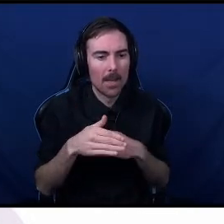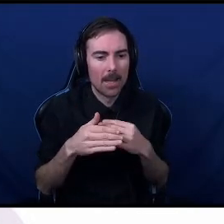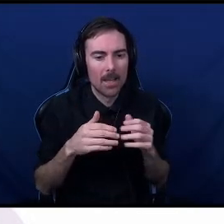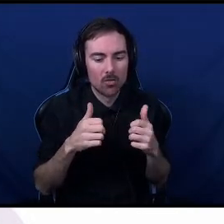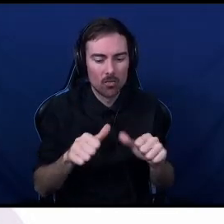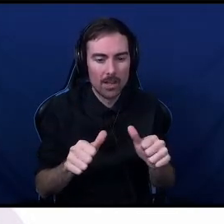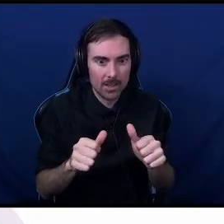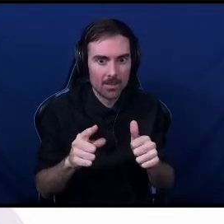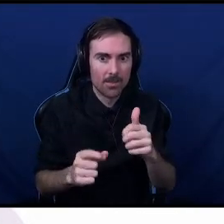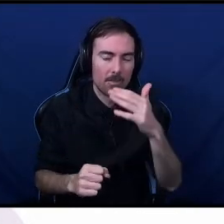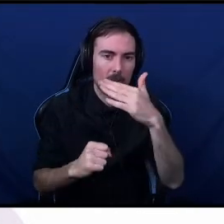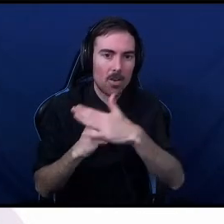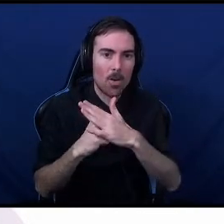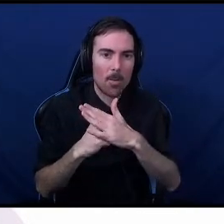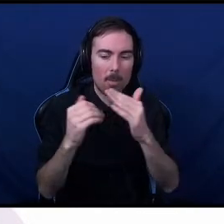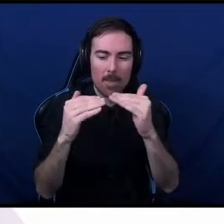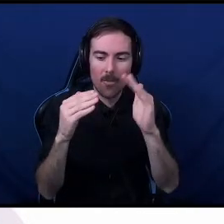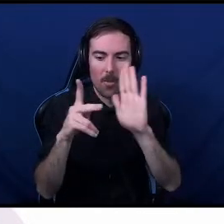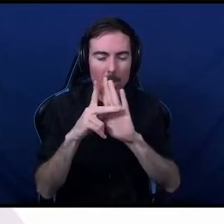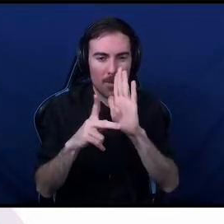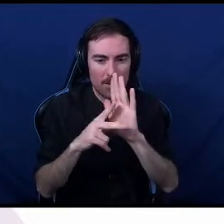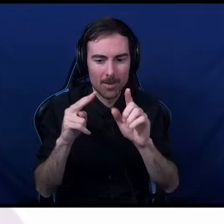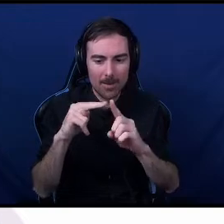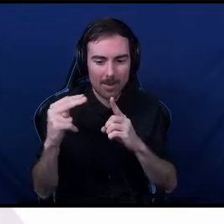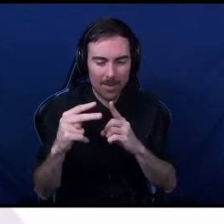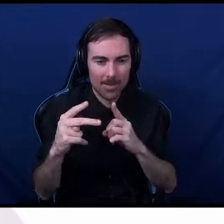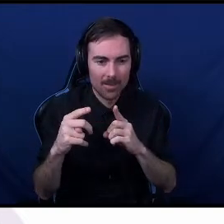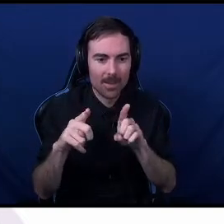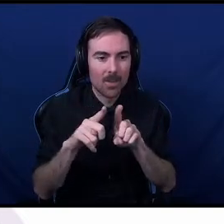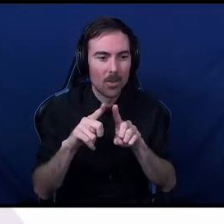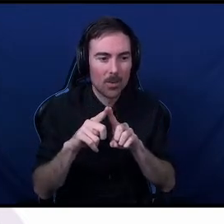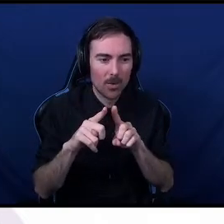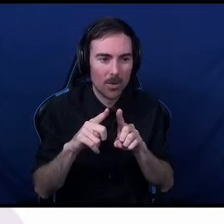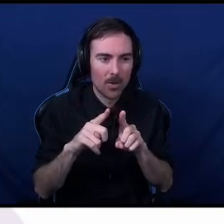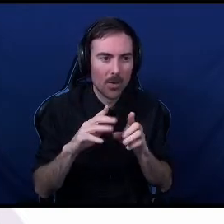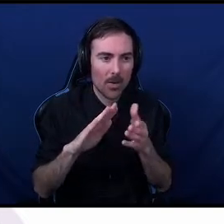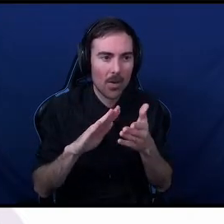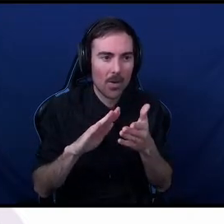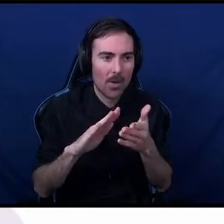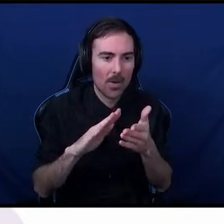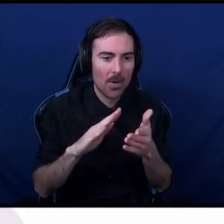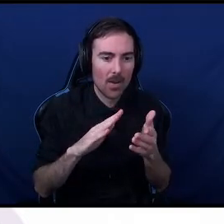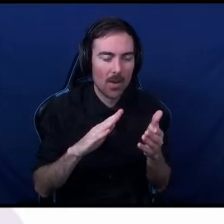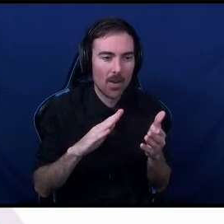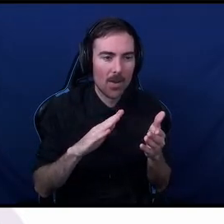development perspective. And while that's happening, and what we can do in parallel with the day to day work that we do from